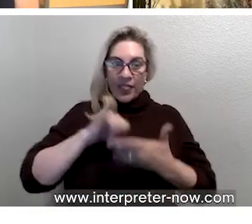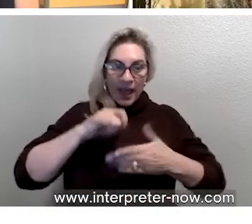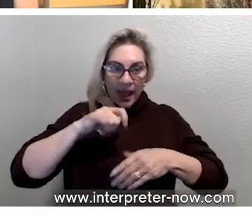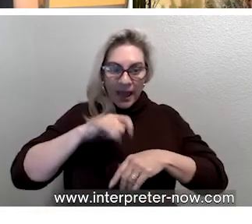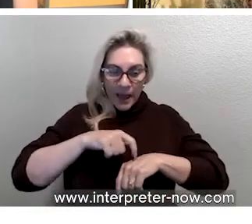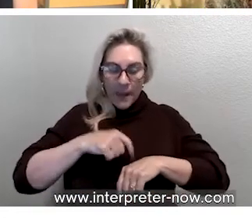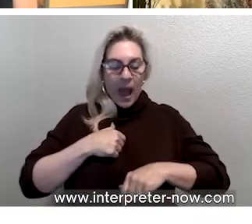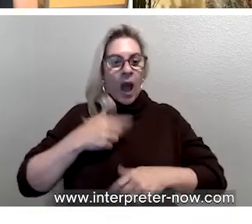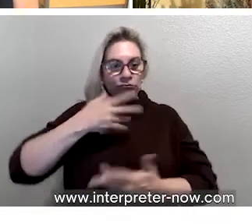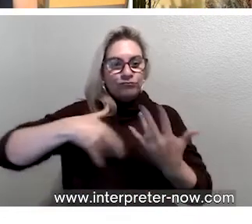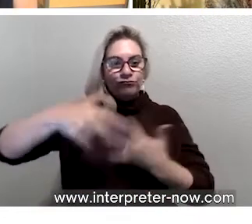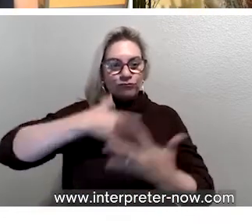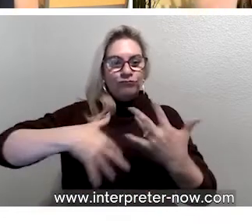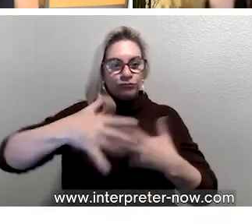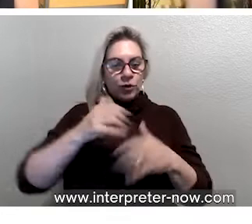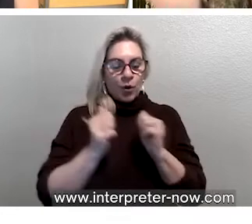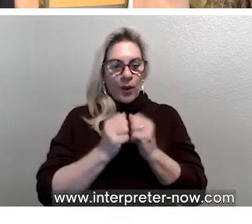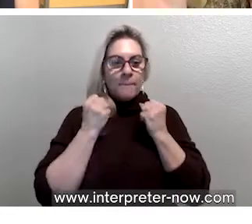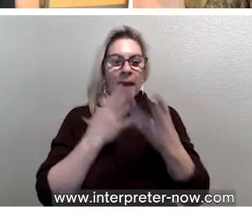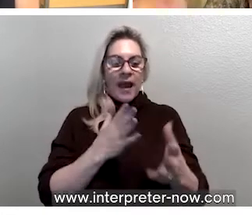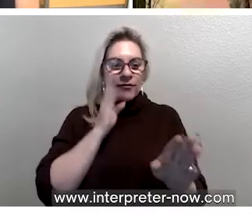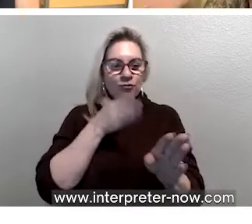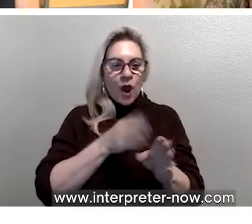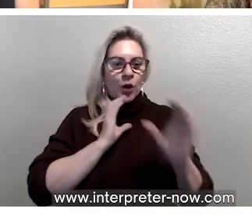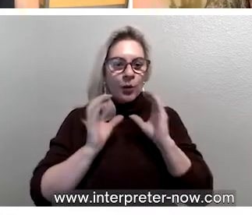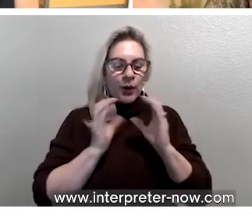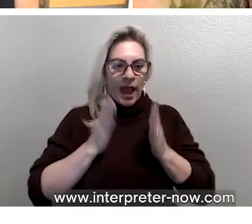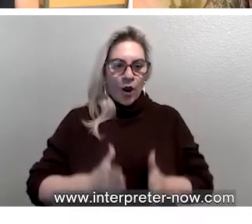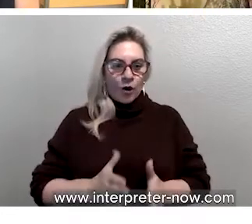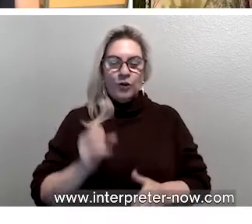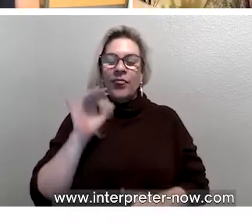are also indirect communicators. So it just answered so much of what was going on in my life.